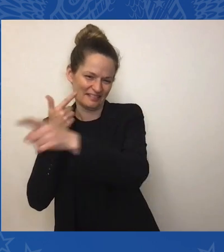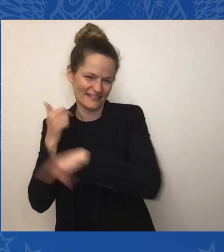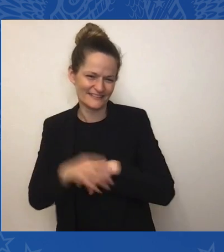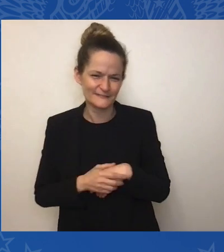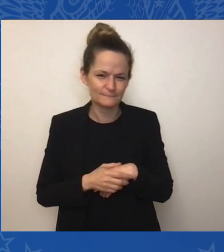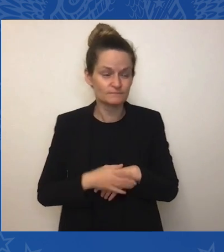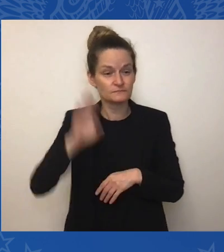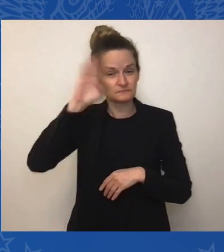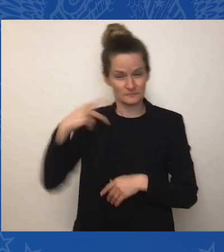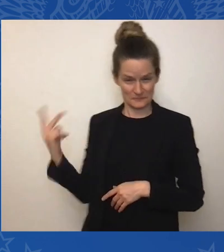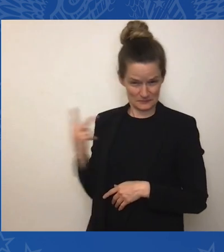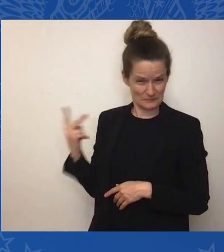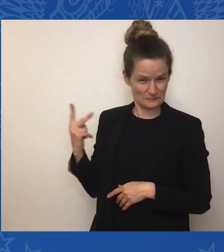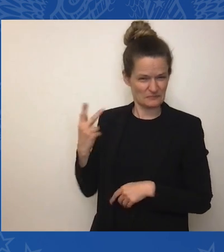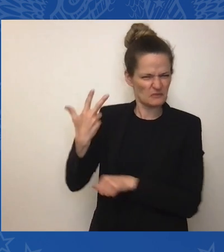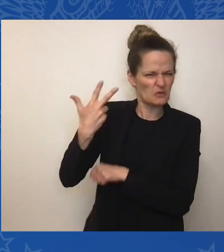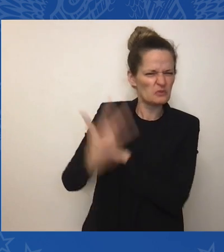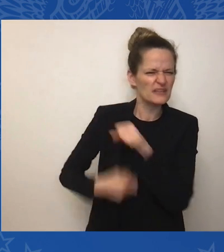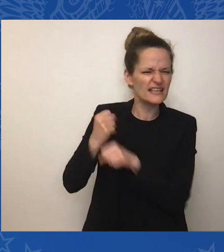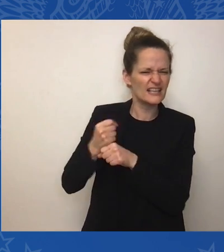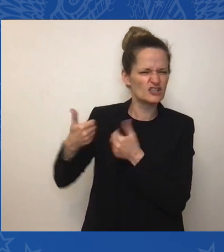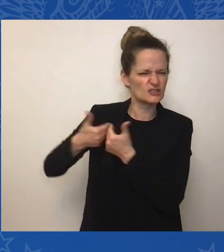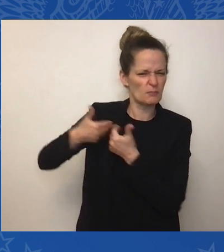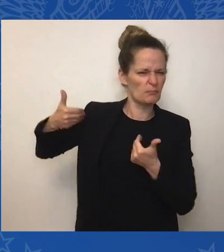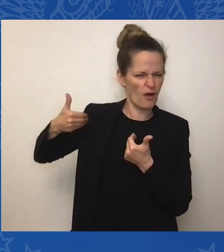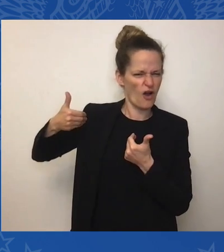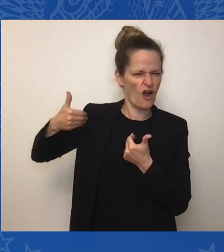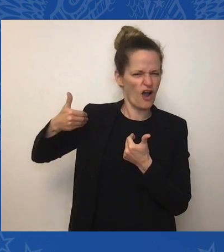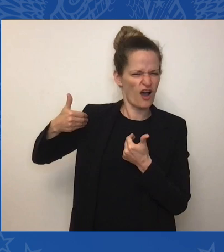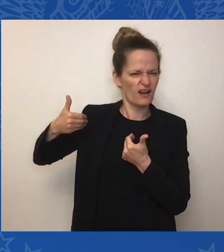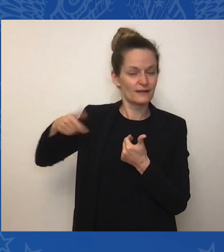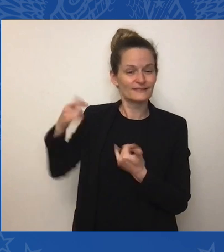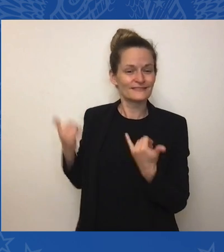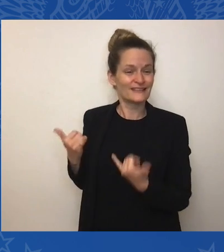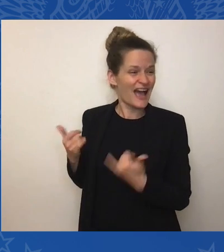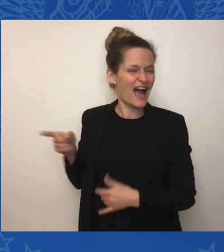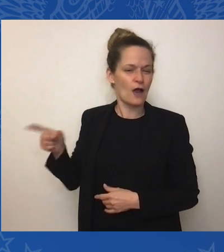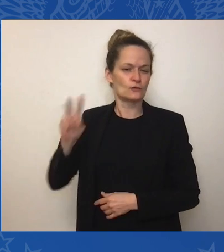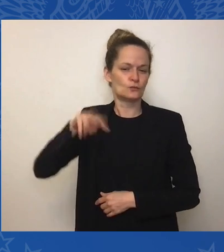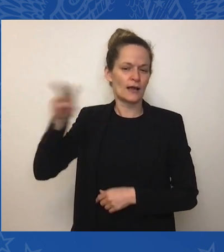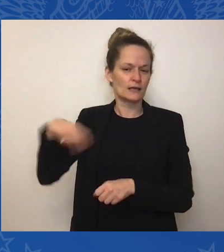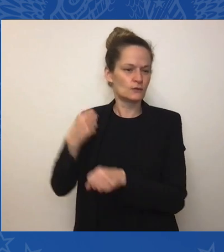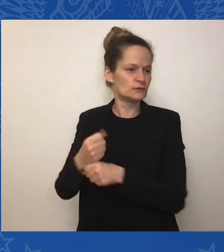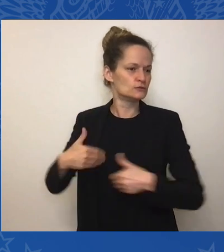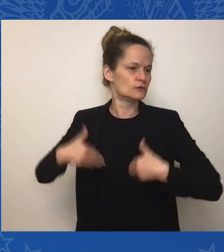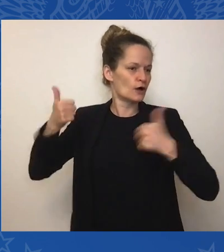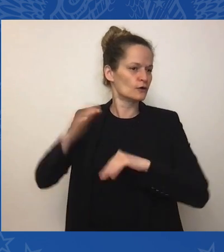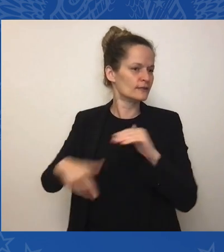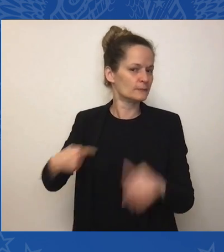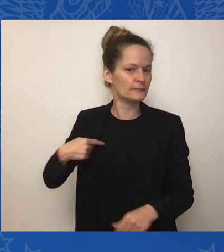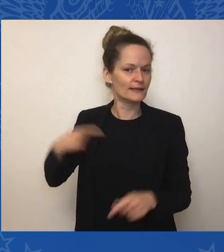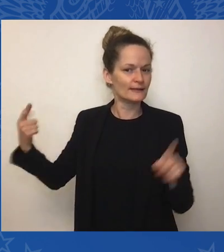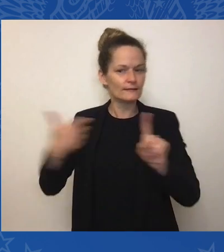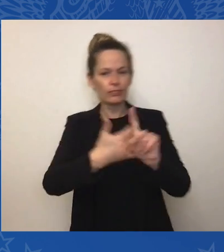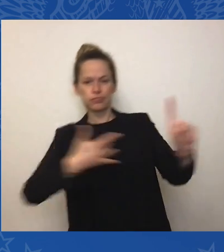But it feels like coming home because it is -- this is home. This is home. I once walked this campus as you did.